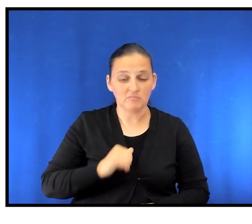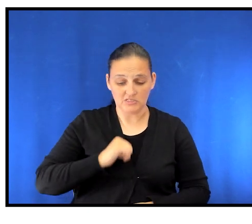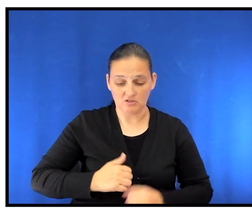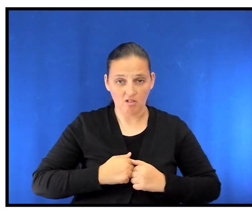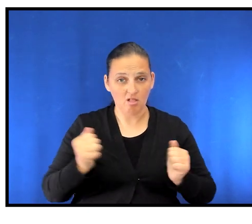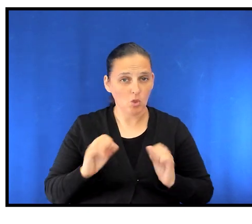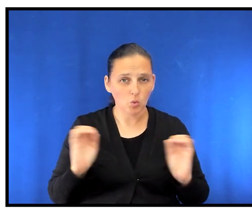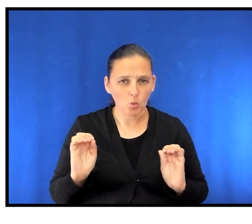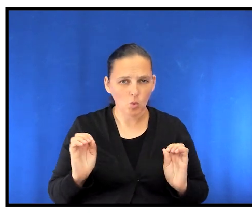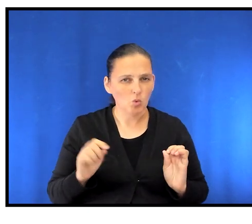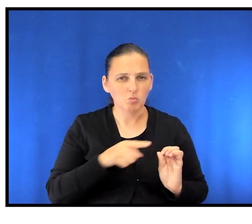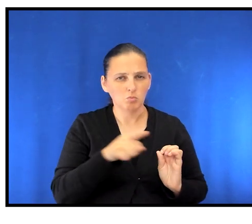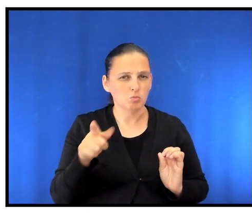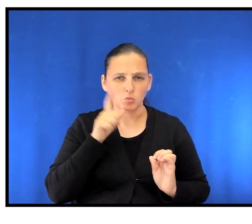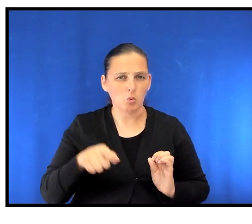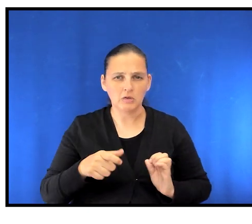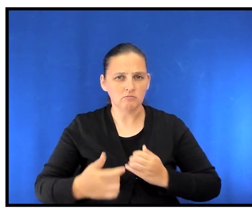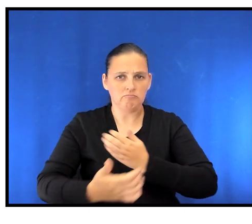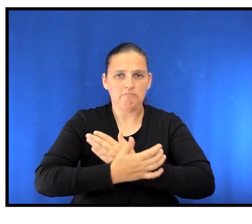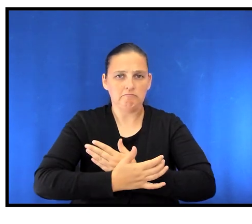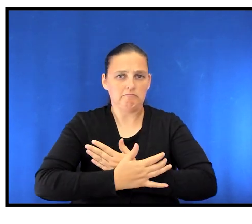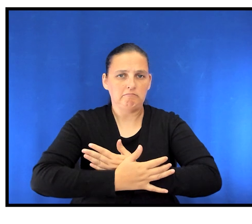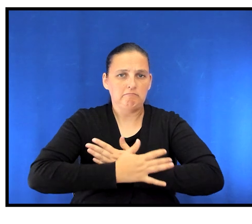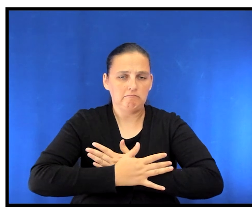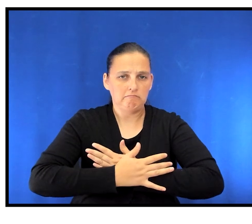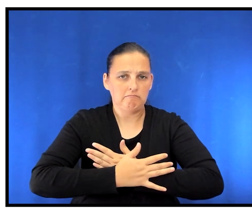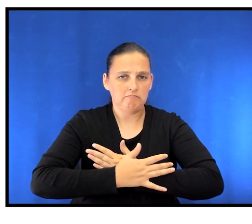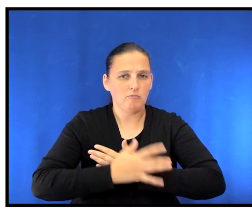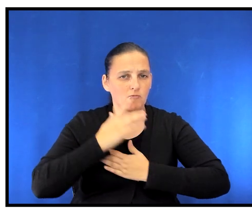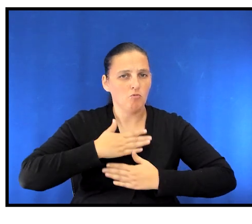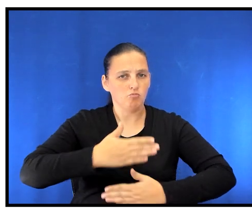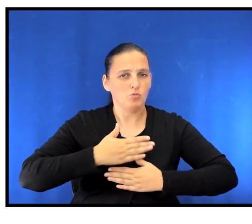you do not need to hold on to your chest while doing your deep breathing and coughing exercises.